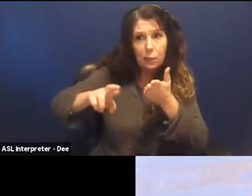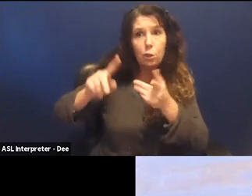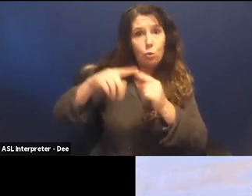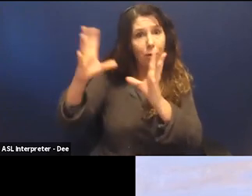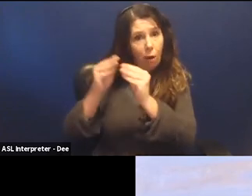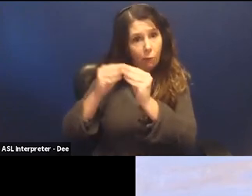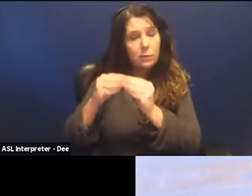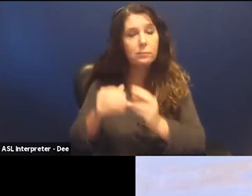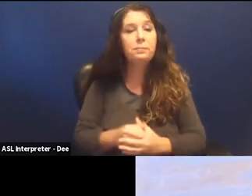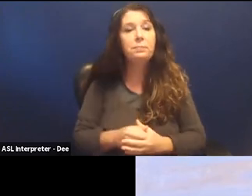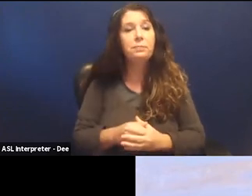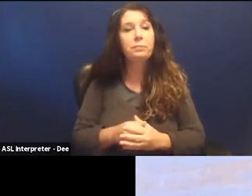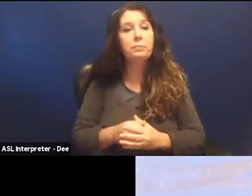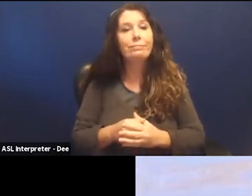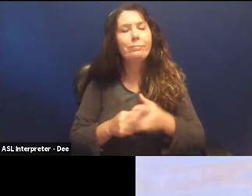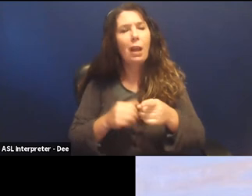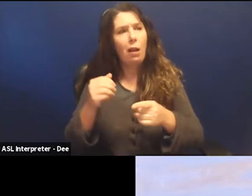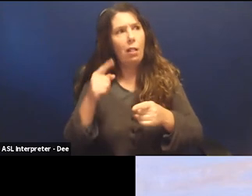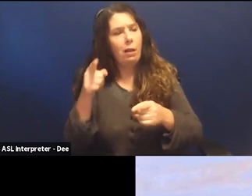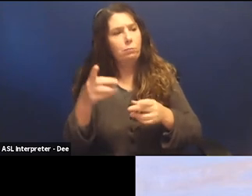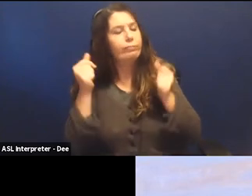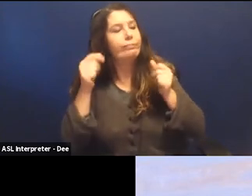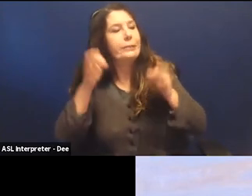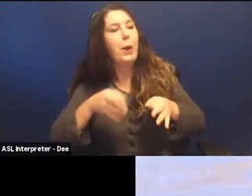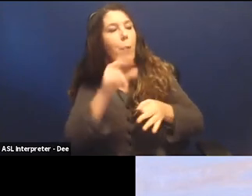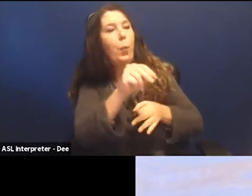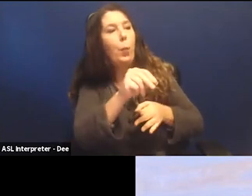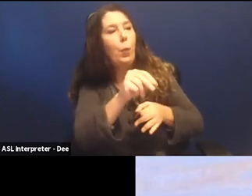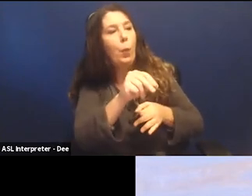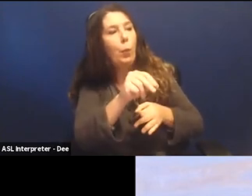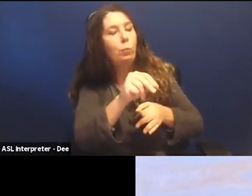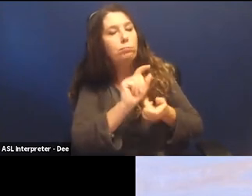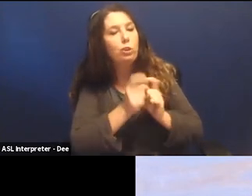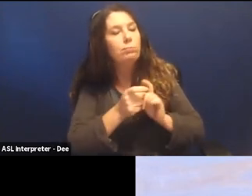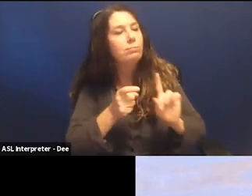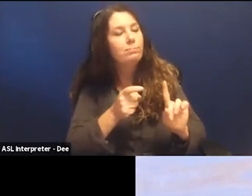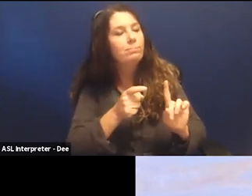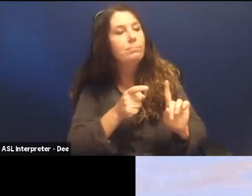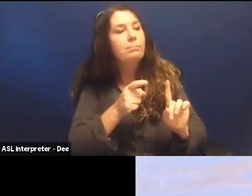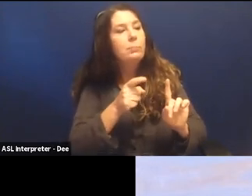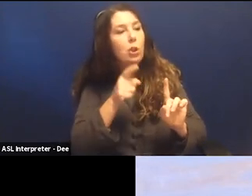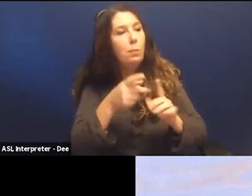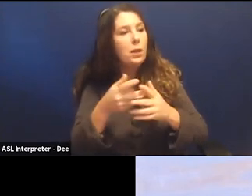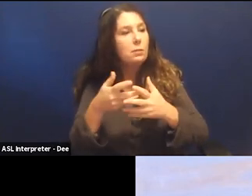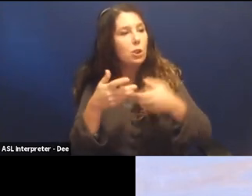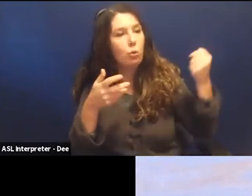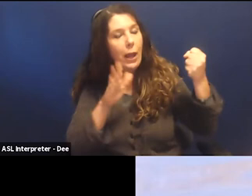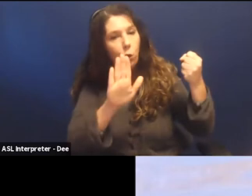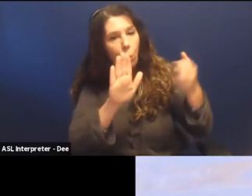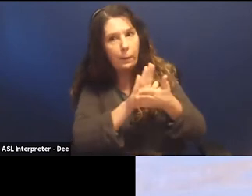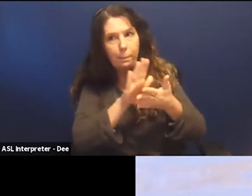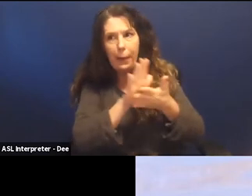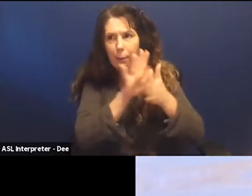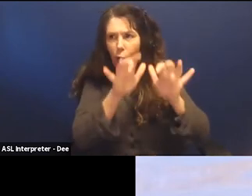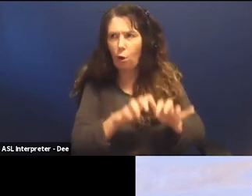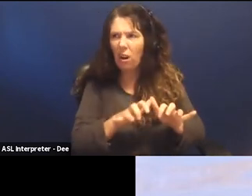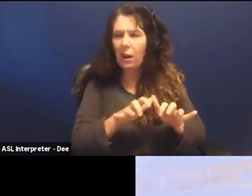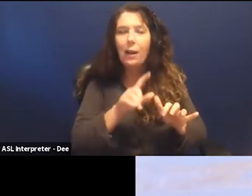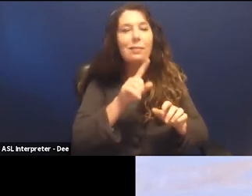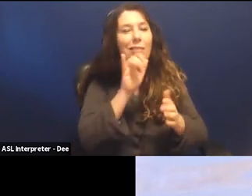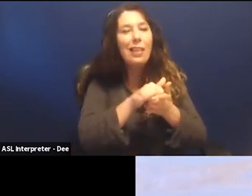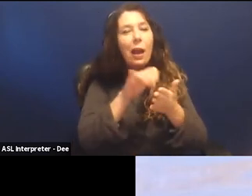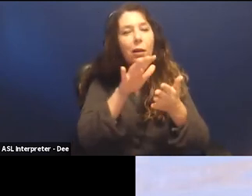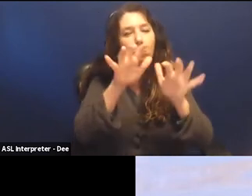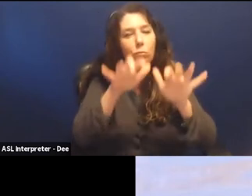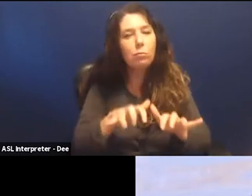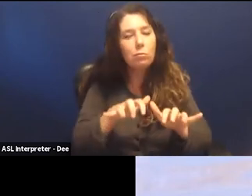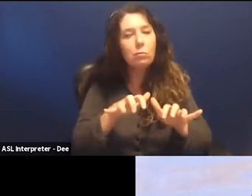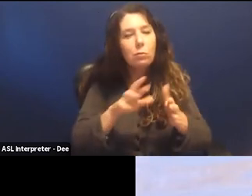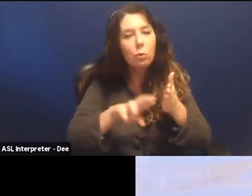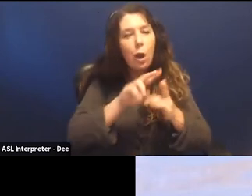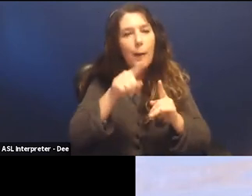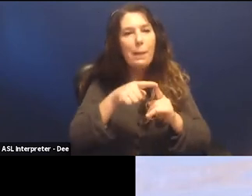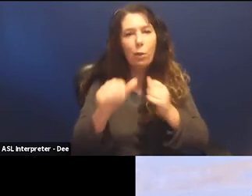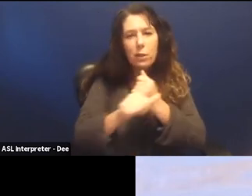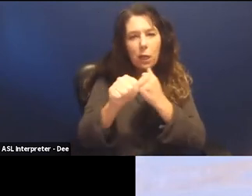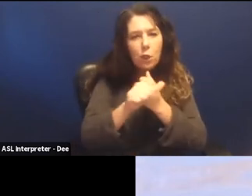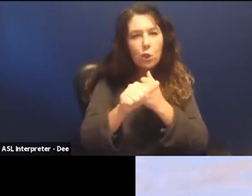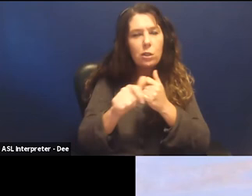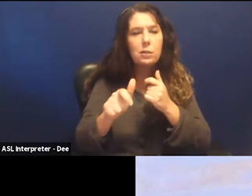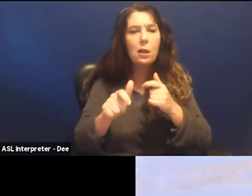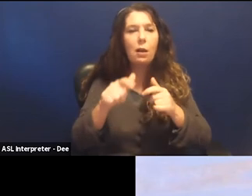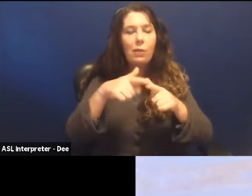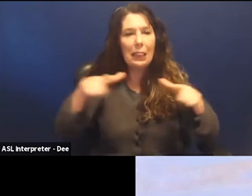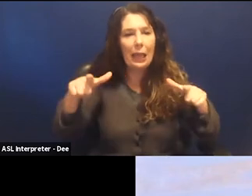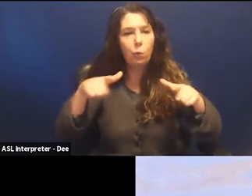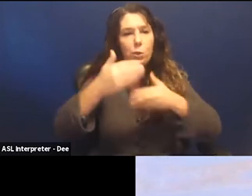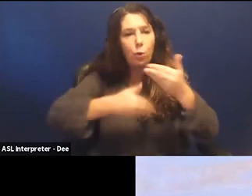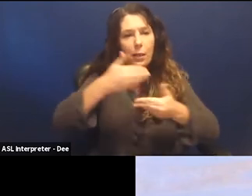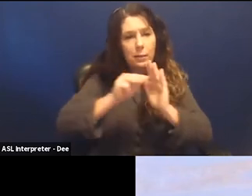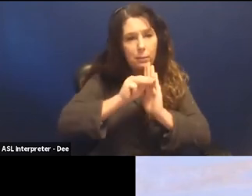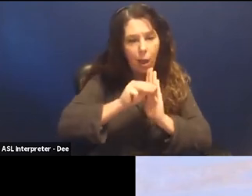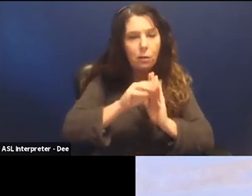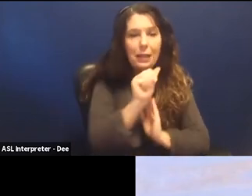Then leadership suddenly reverse their decision demanded that they retract their paper which was about the dangers of large scale language processing models and AI.